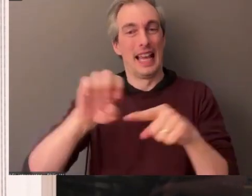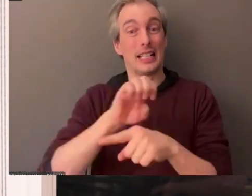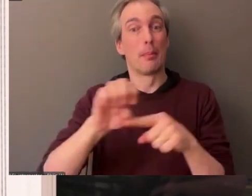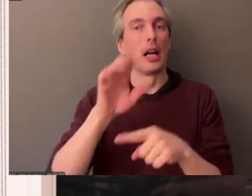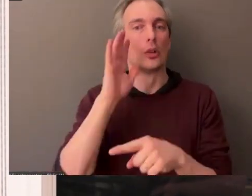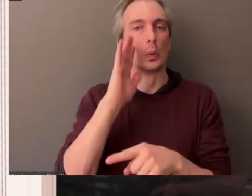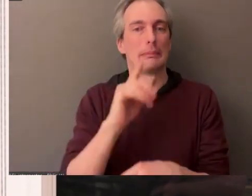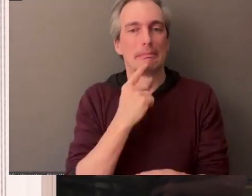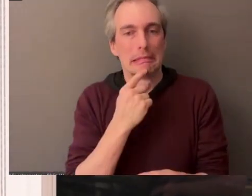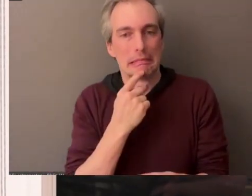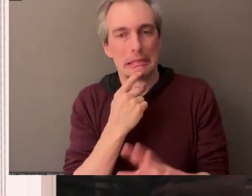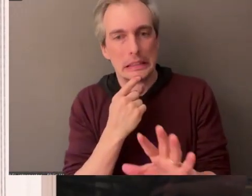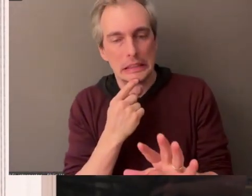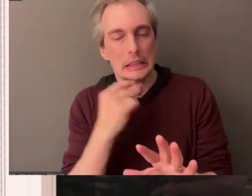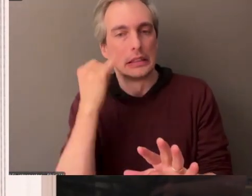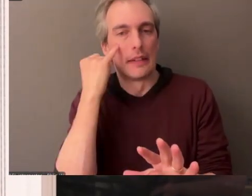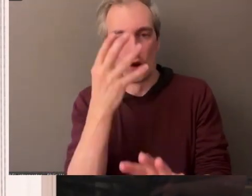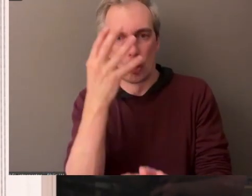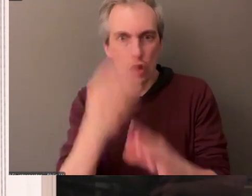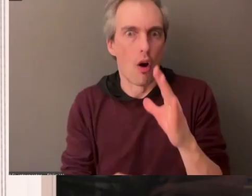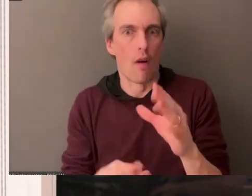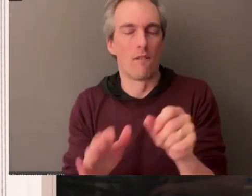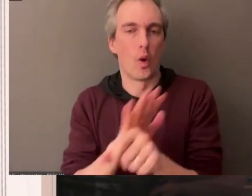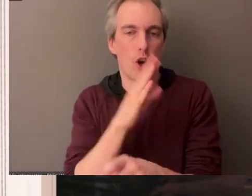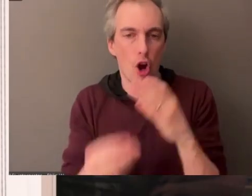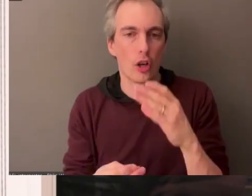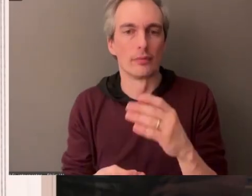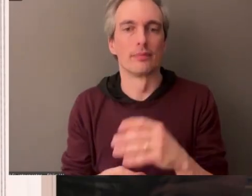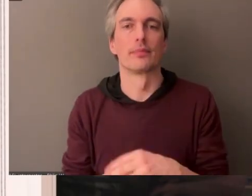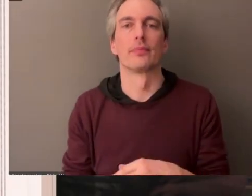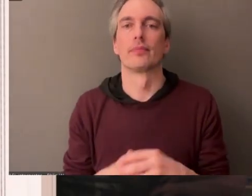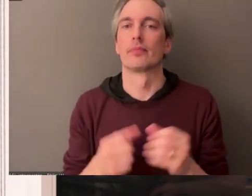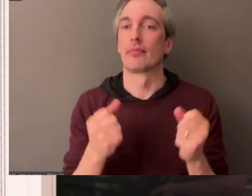And there's lots of ways to do that. But for every enterprise, that's gonna be different.